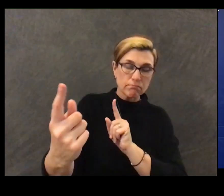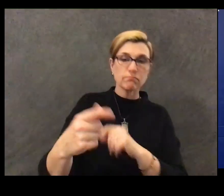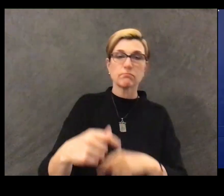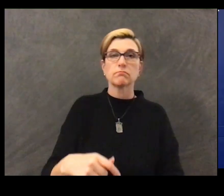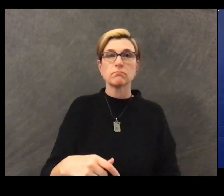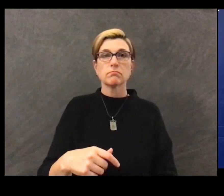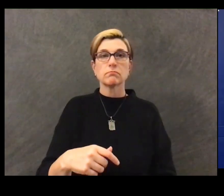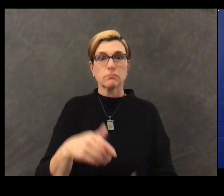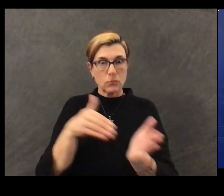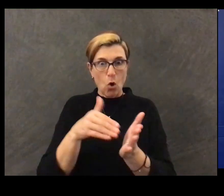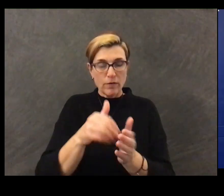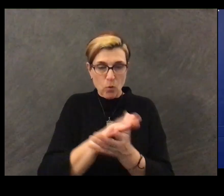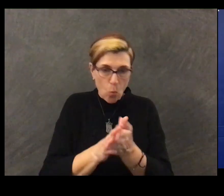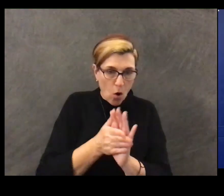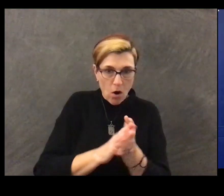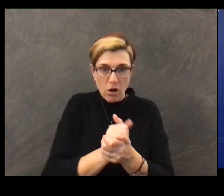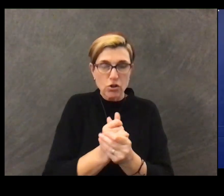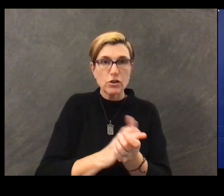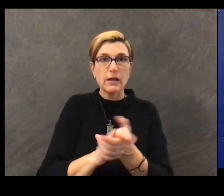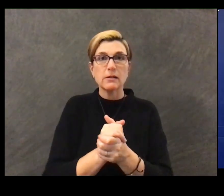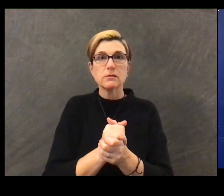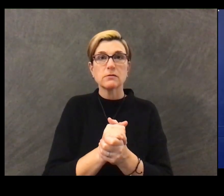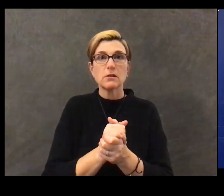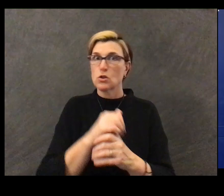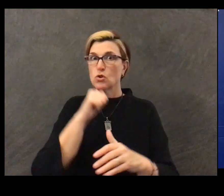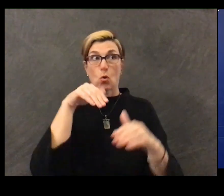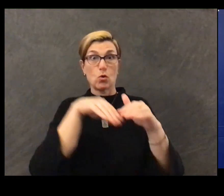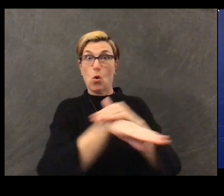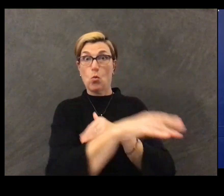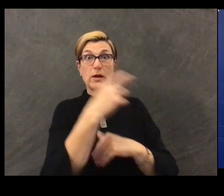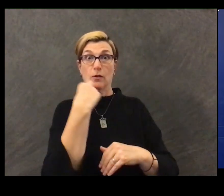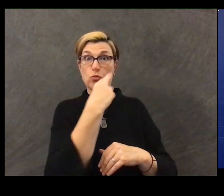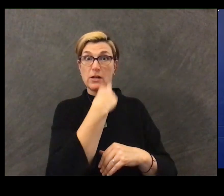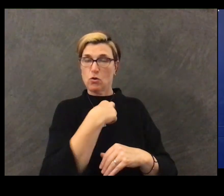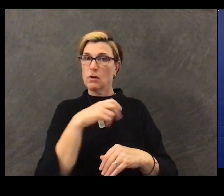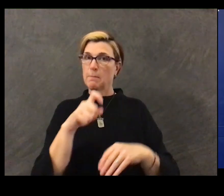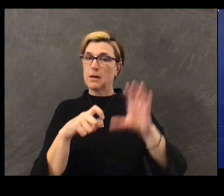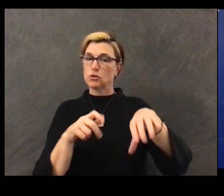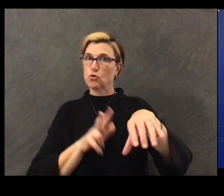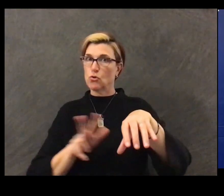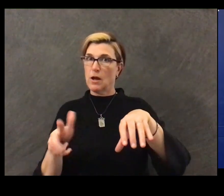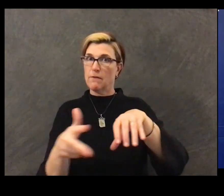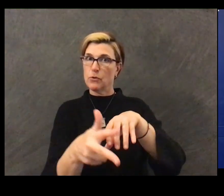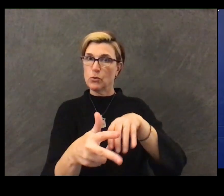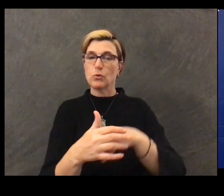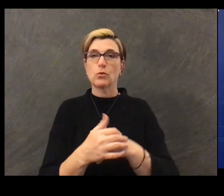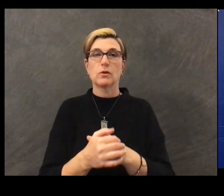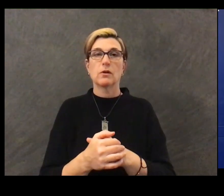that you use the drive-thru at a restaurant rather than going in a restaurant and avoiding groups of more than 10 the president's behalf on behalf